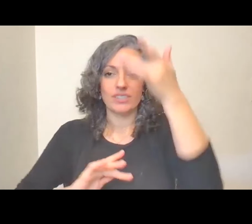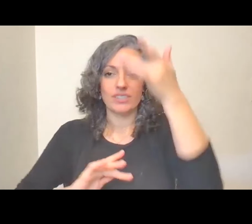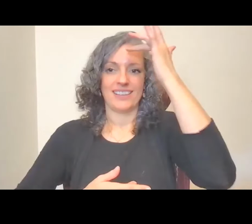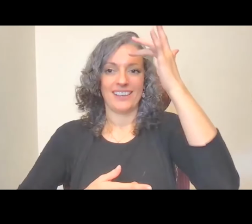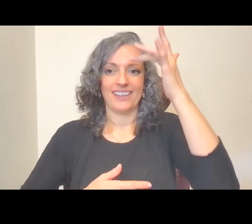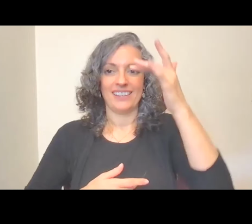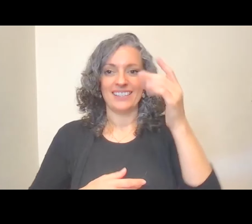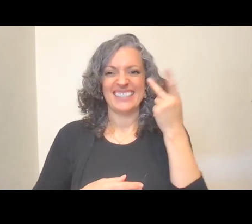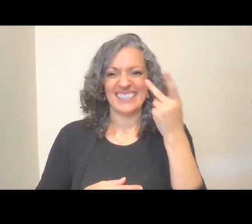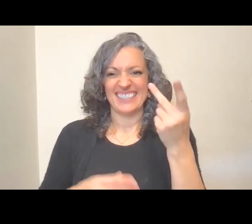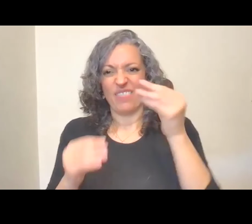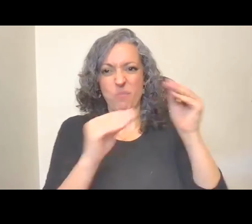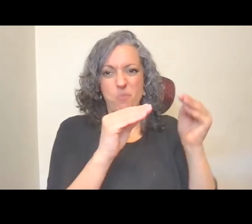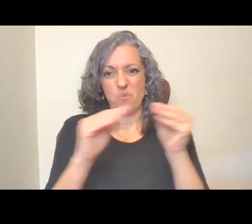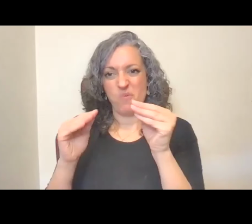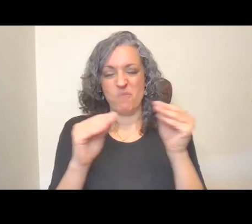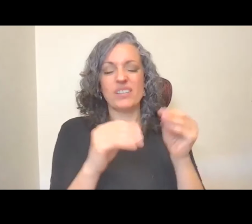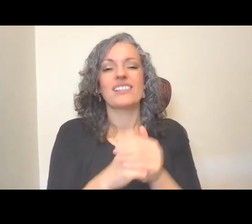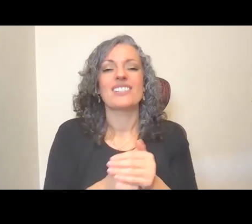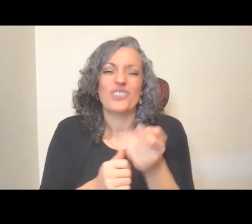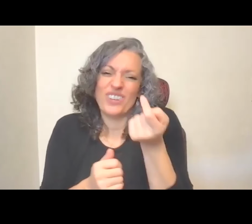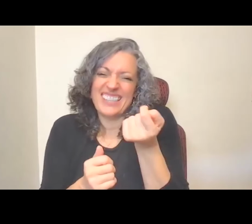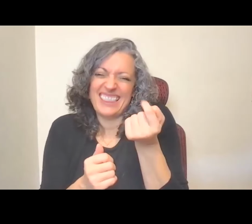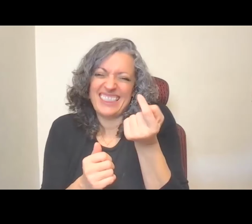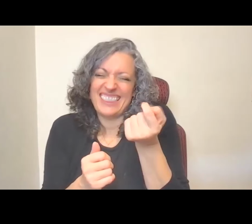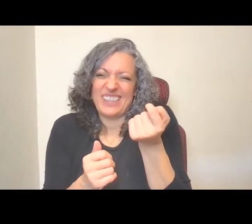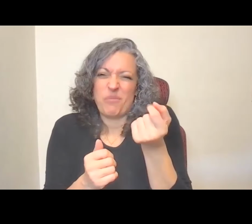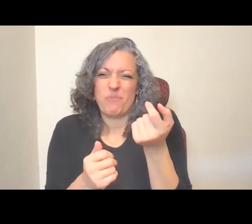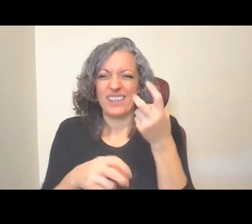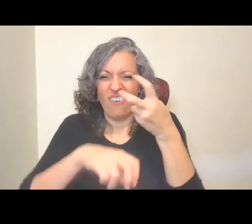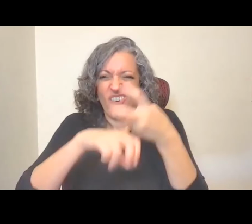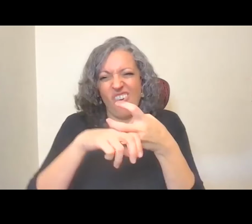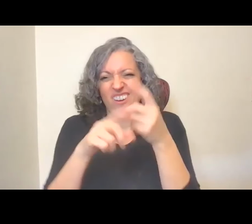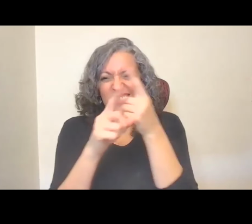So this is a little bit tricky because animation is something that you usually have to build